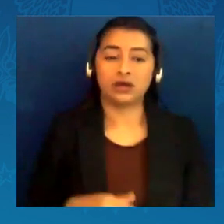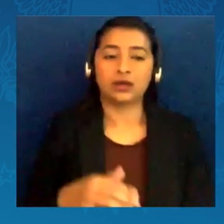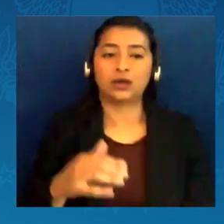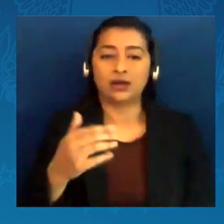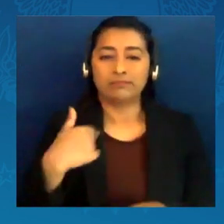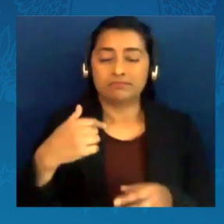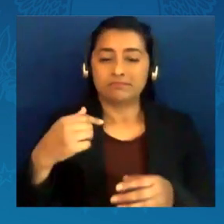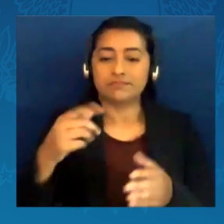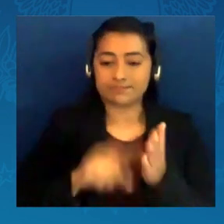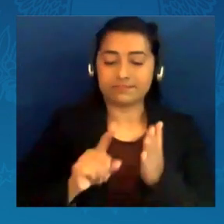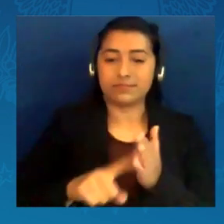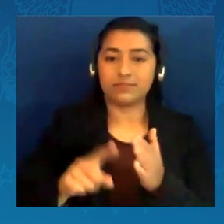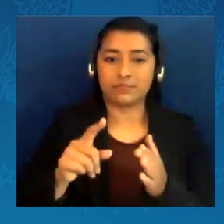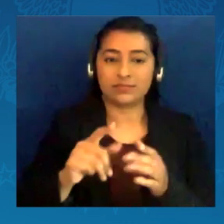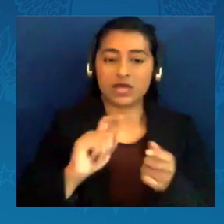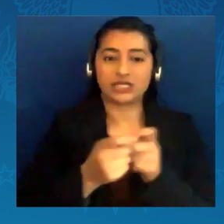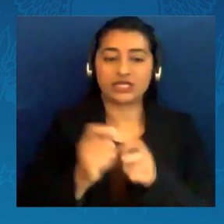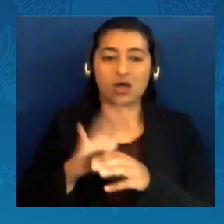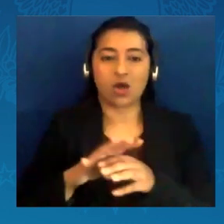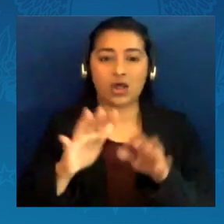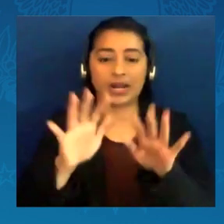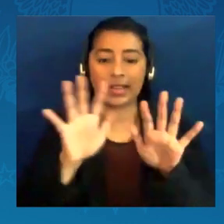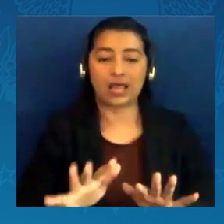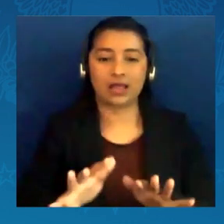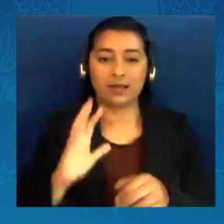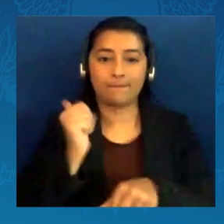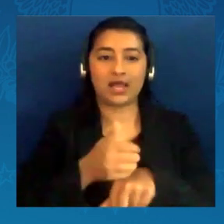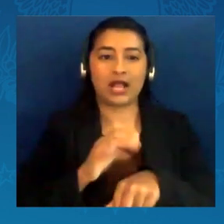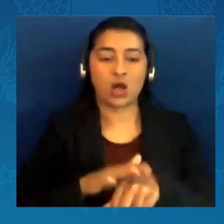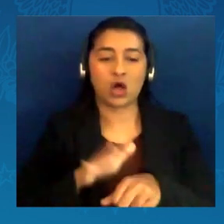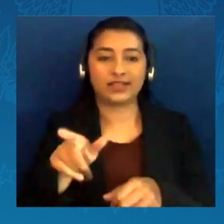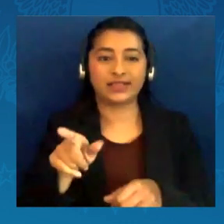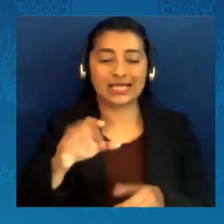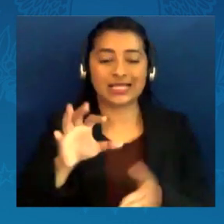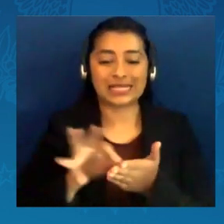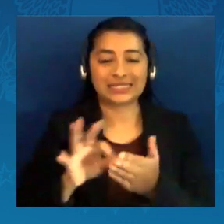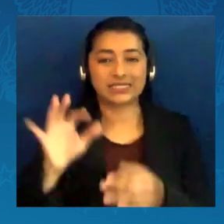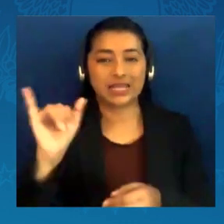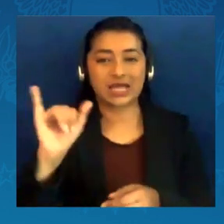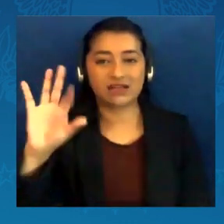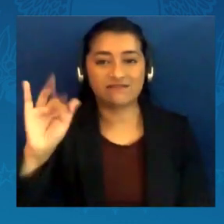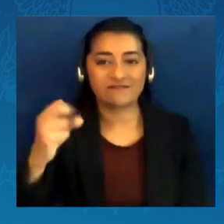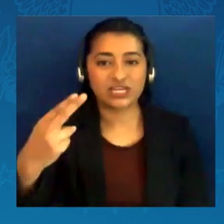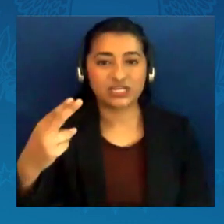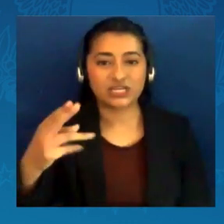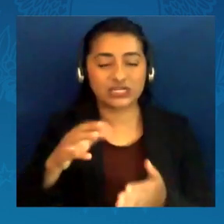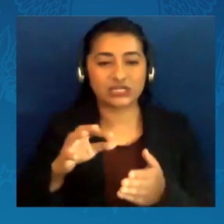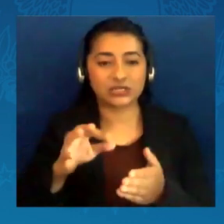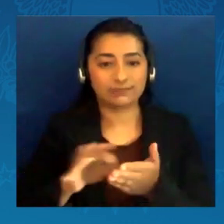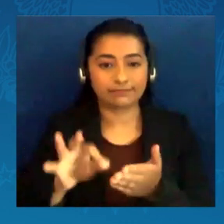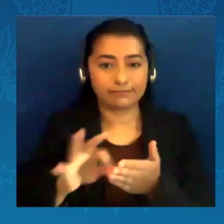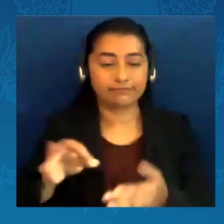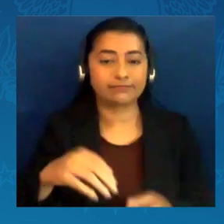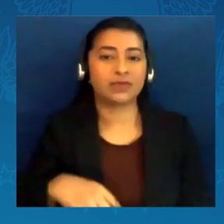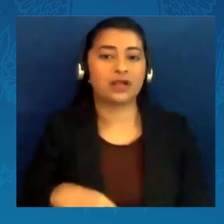since it's so like fish otoliths, which is like ears, they actually grow and they're bigger